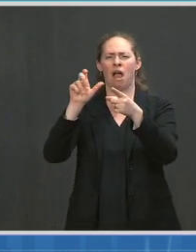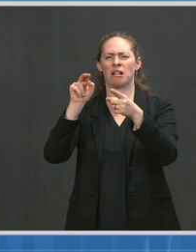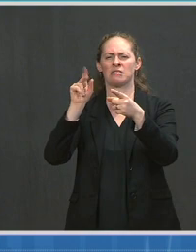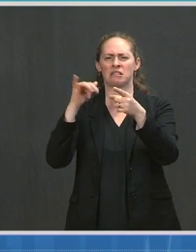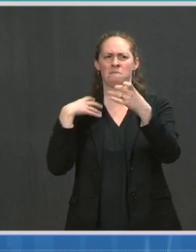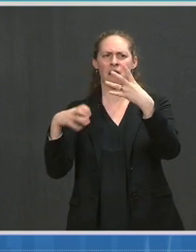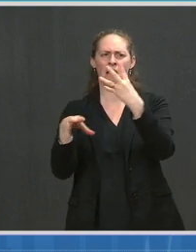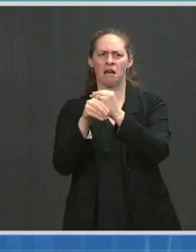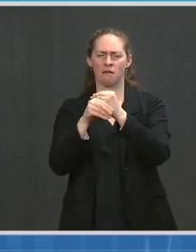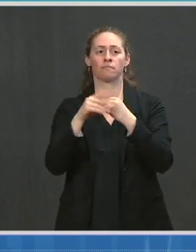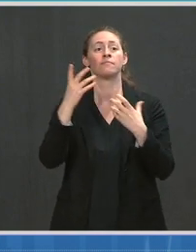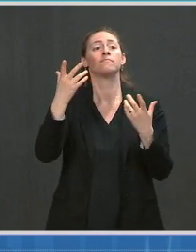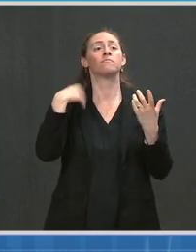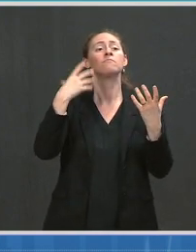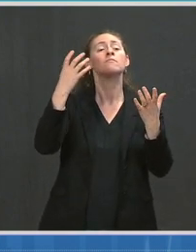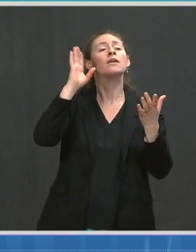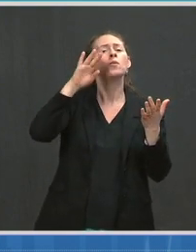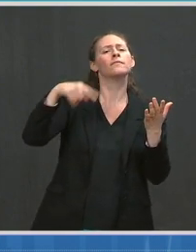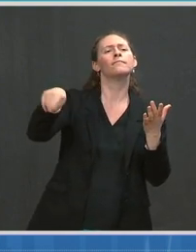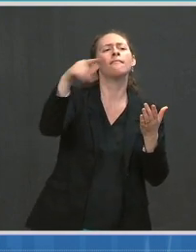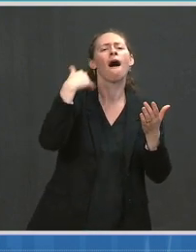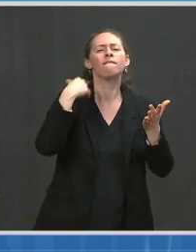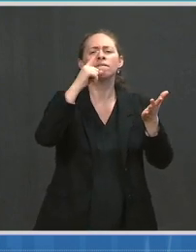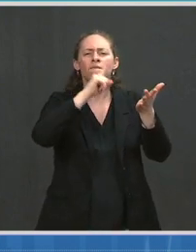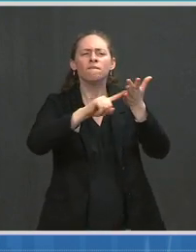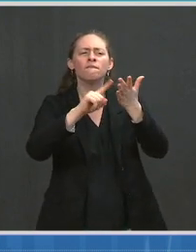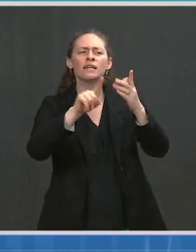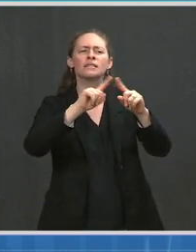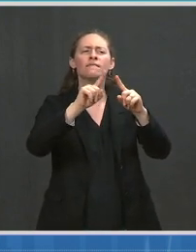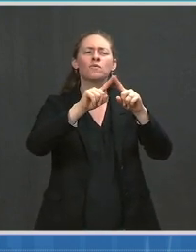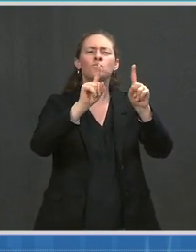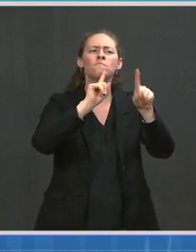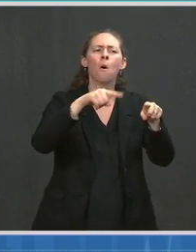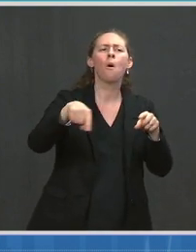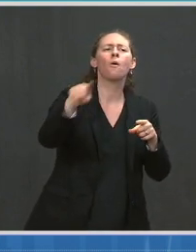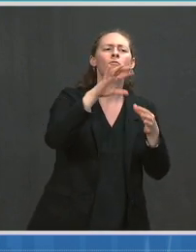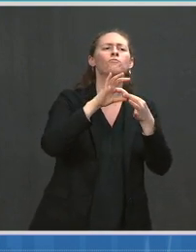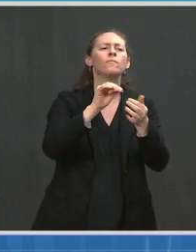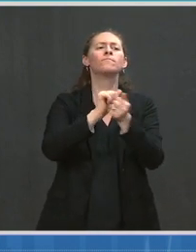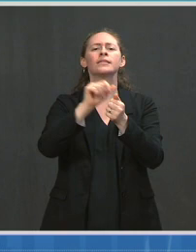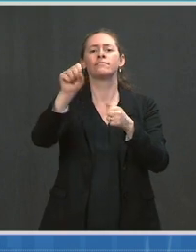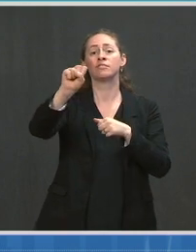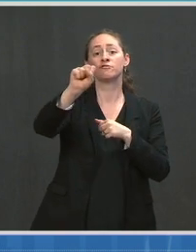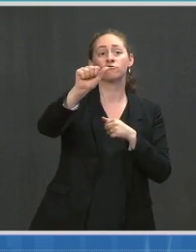the origin of this pandemic and of SARS-CoV-2 in humans and we'll look forward to reviewing that.